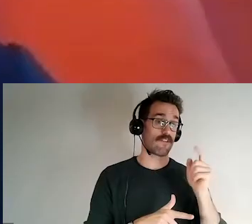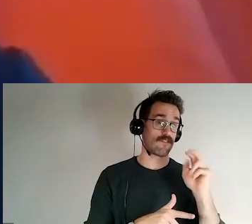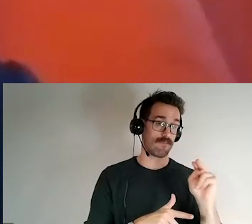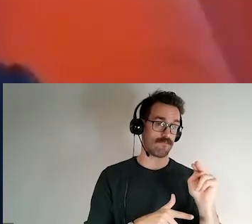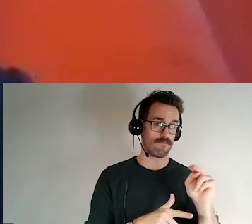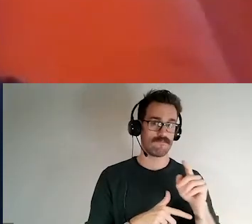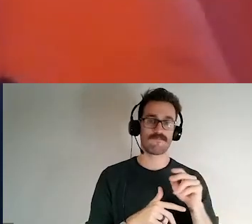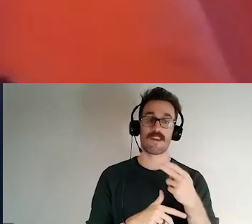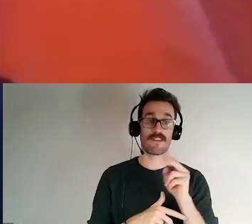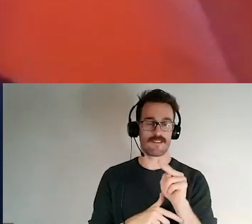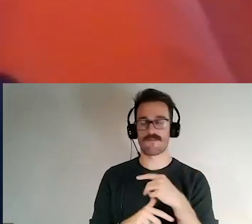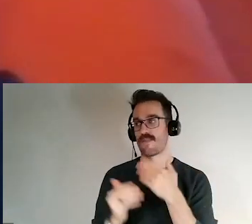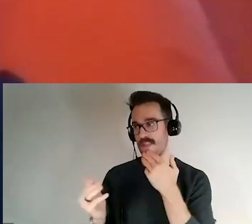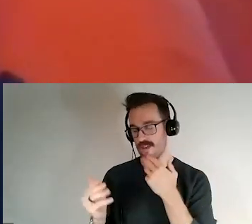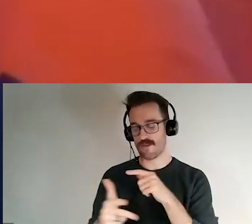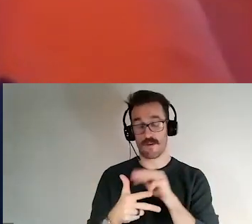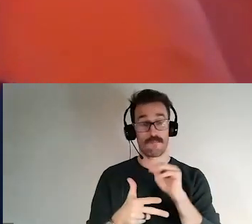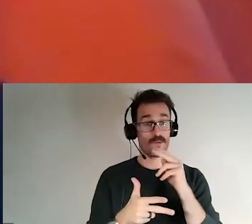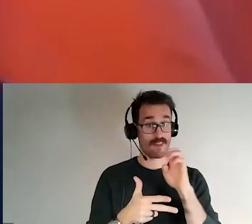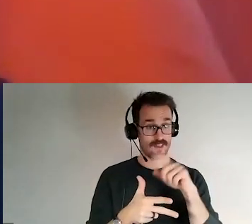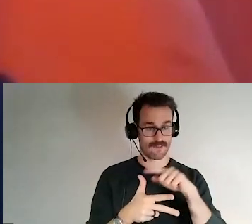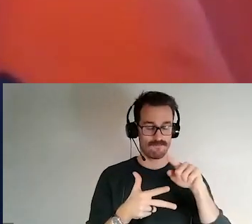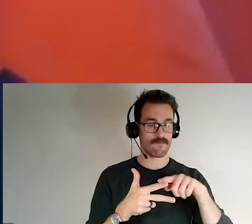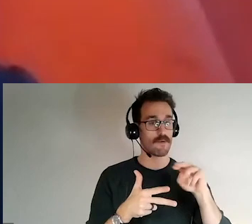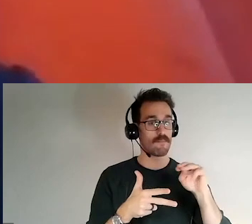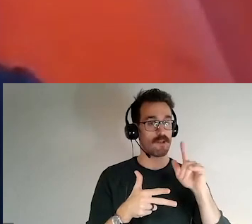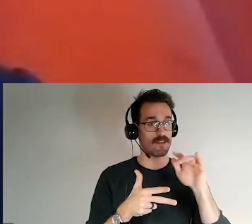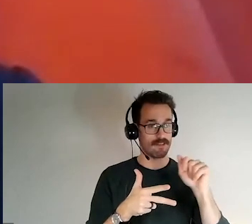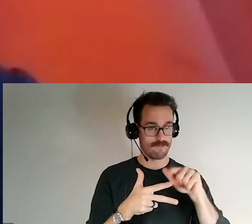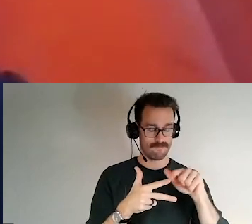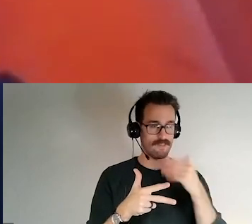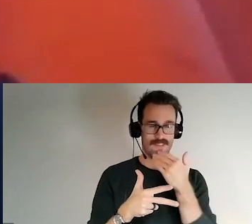Thank you Monique and Melissa, it's been a pleasure being involved in the ACED and